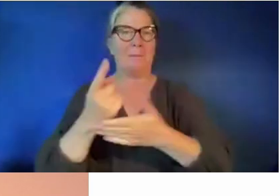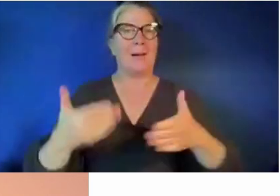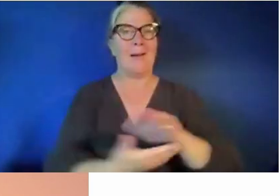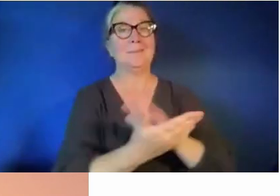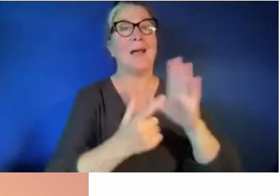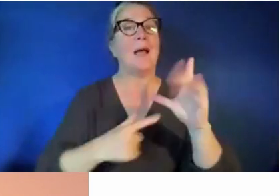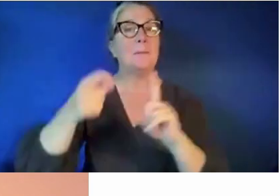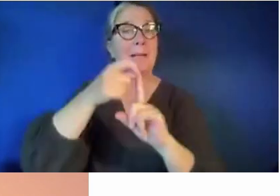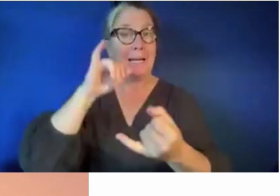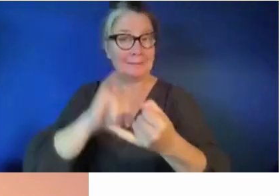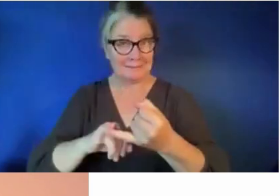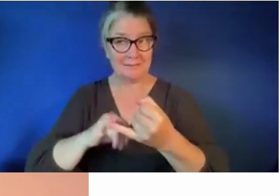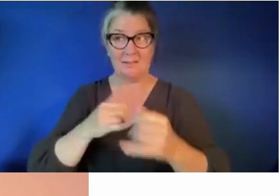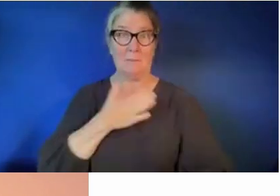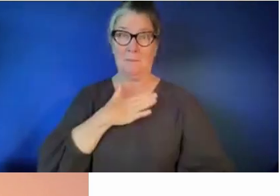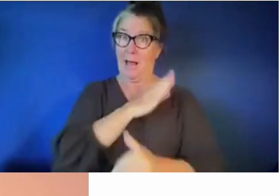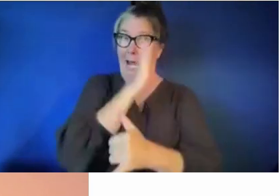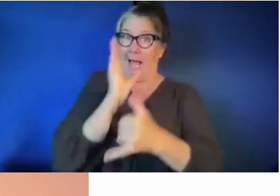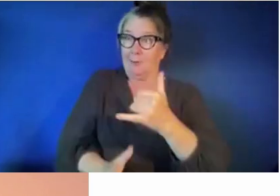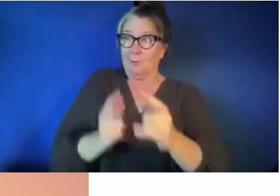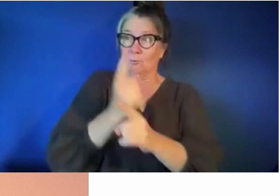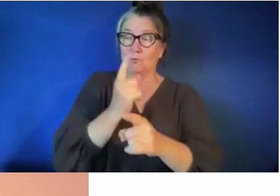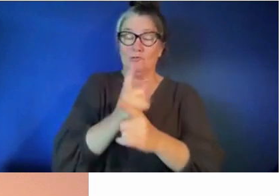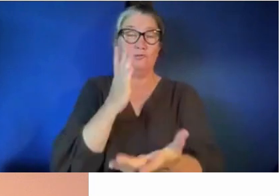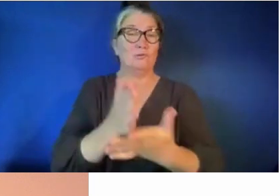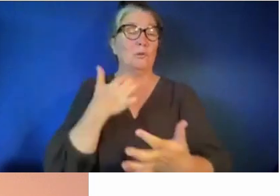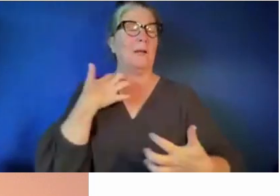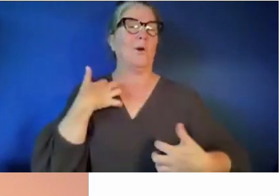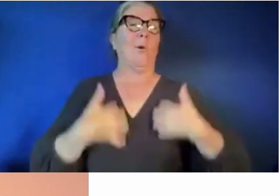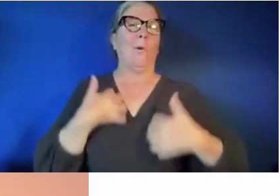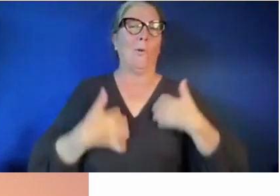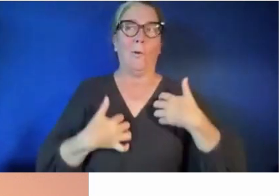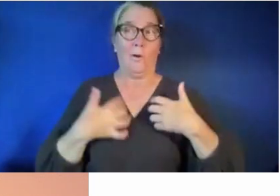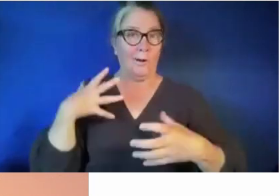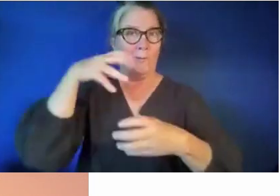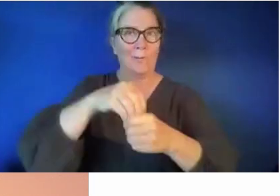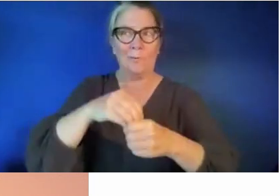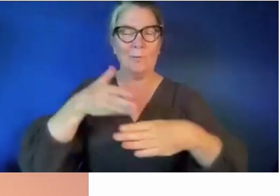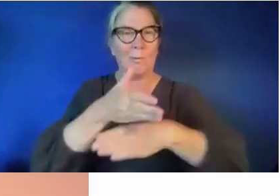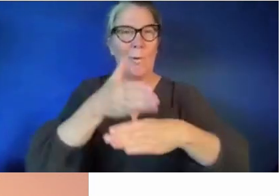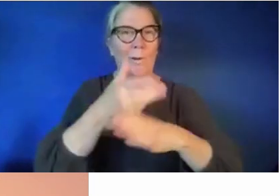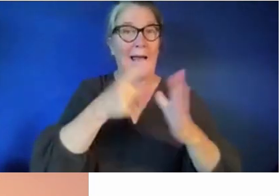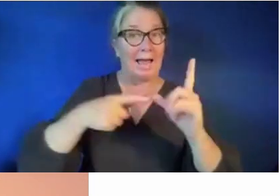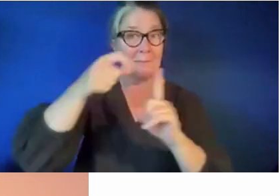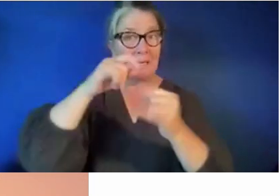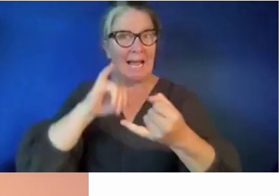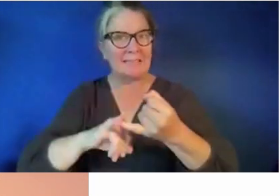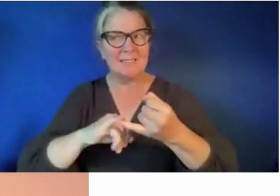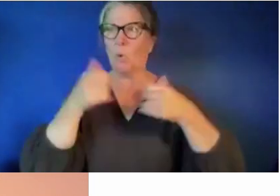In closing, I think it's a really exciting time to be part of the APS. It's an exciting time to be part of the broader reform process,